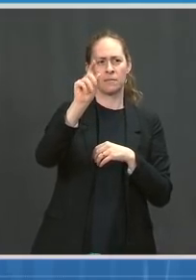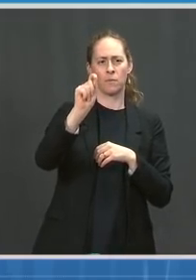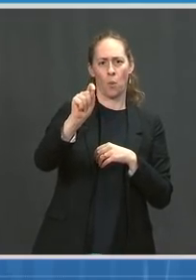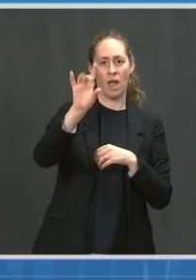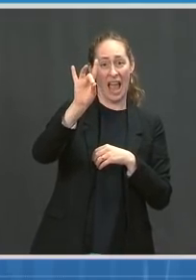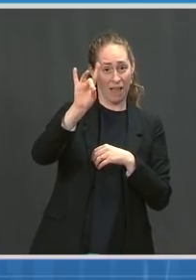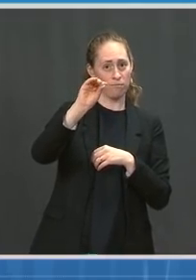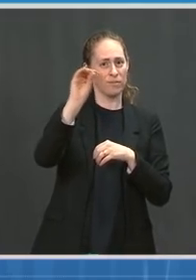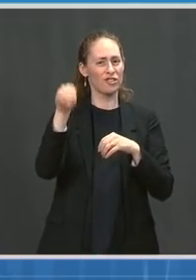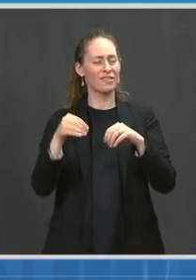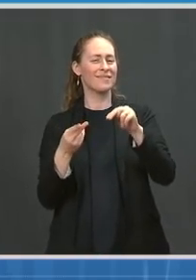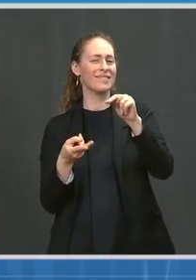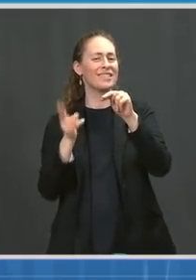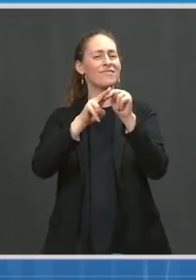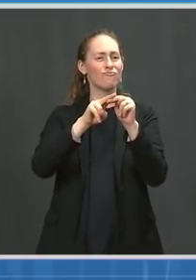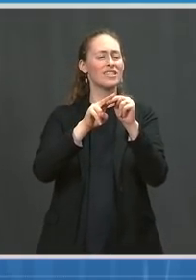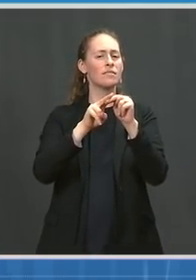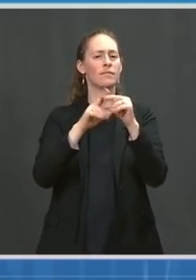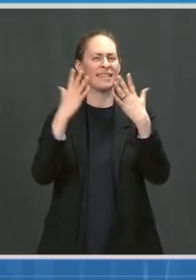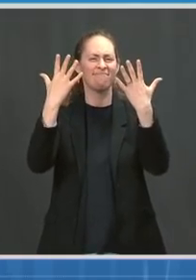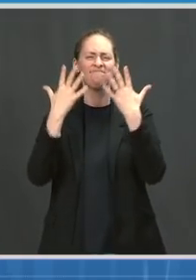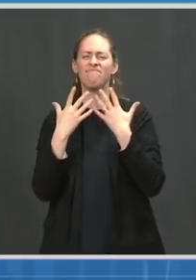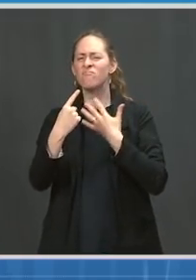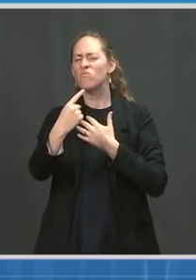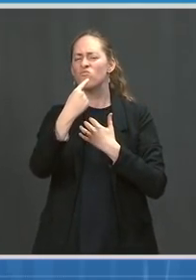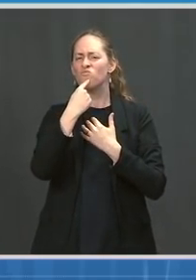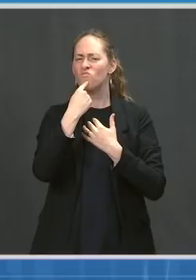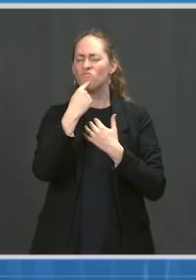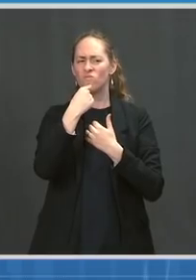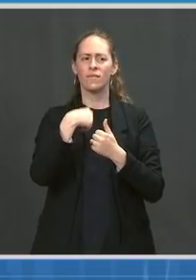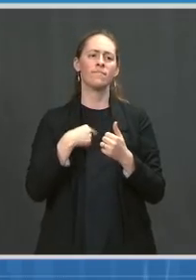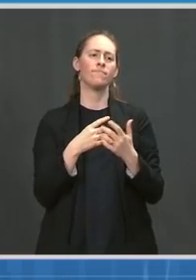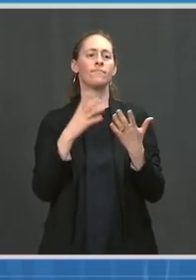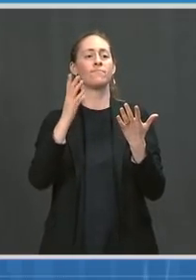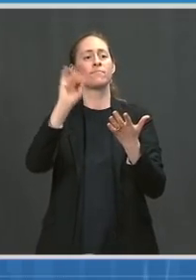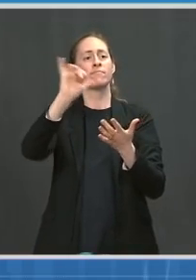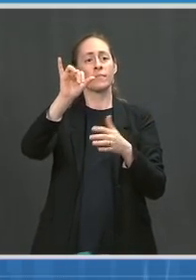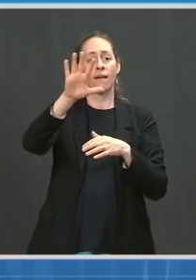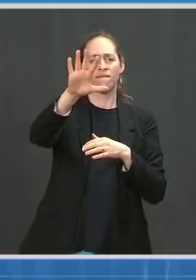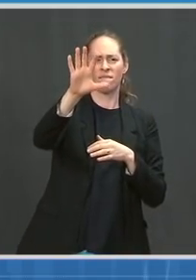And unfortunately, there were also 569 deaths again yesterday.